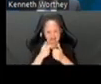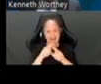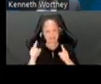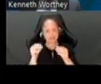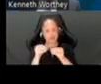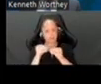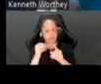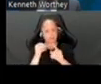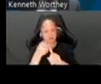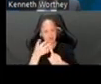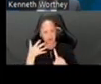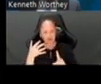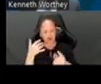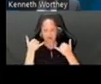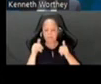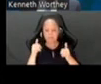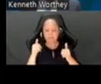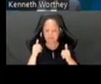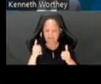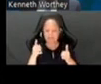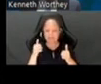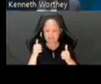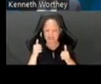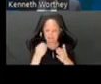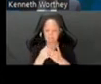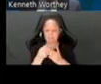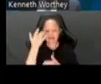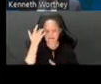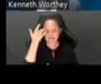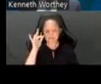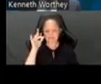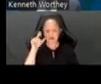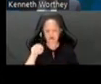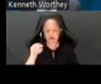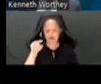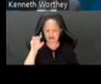at Playmoneysmart@FDIC.gov.